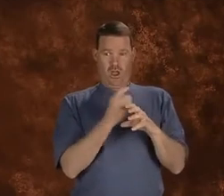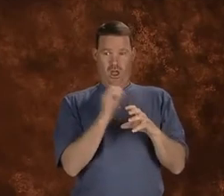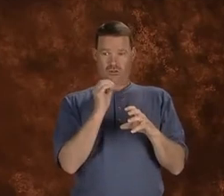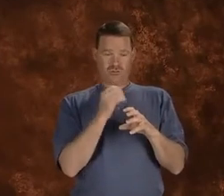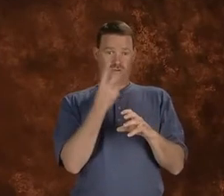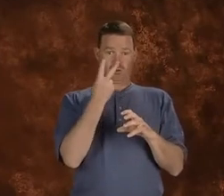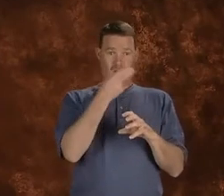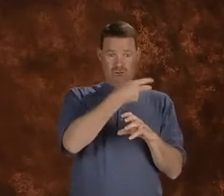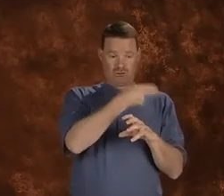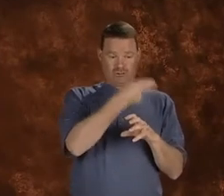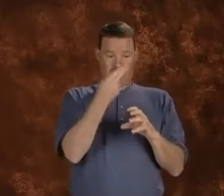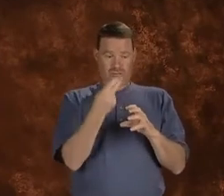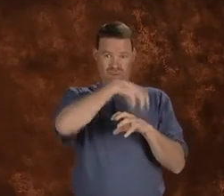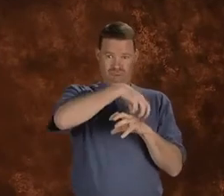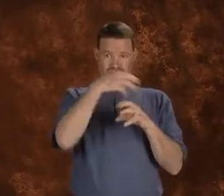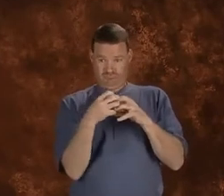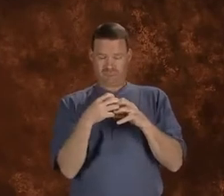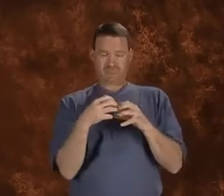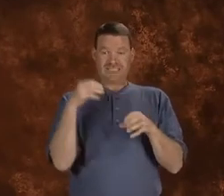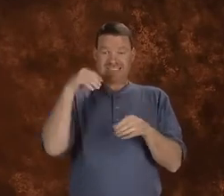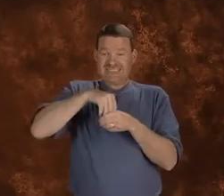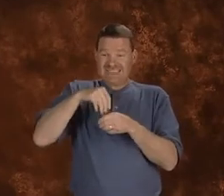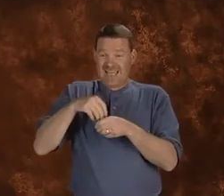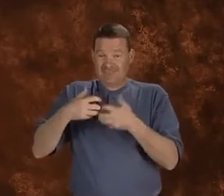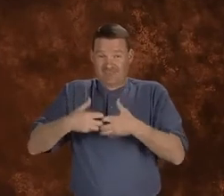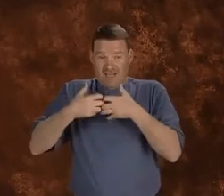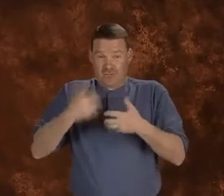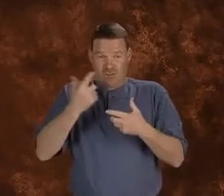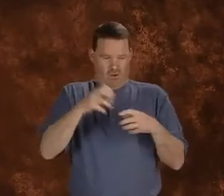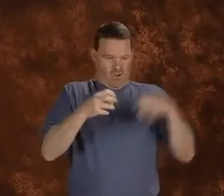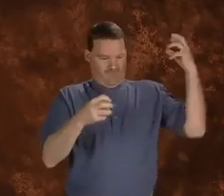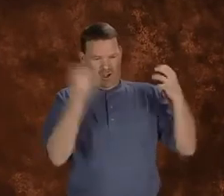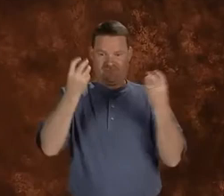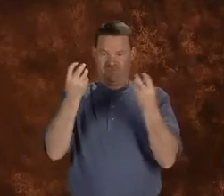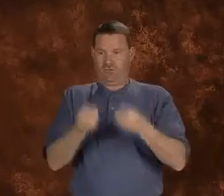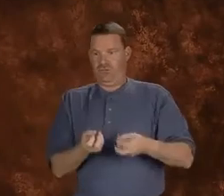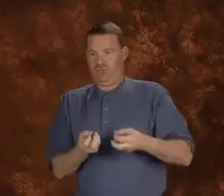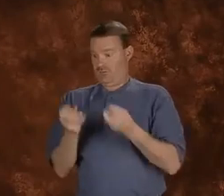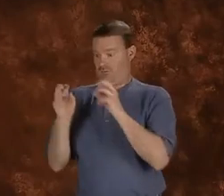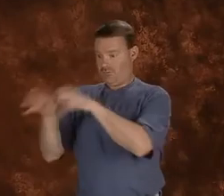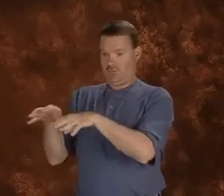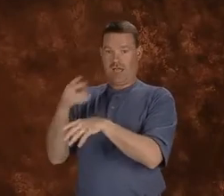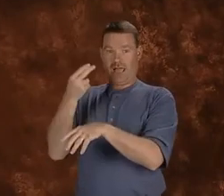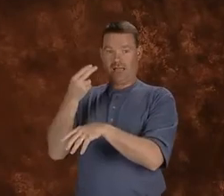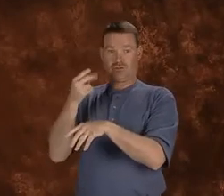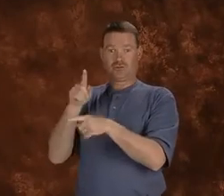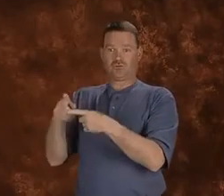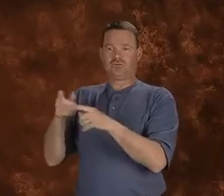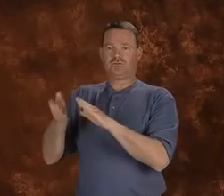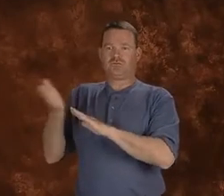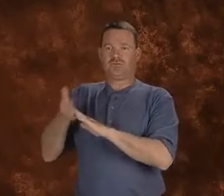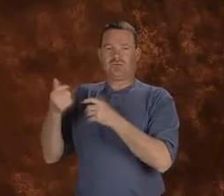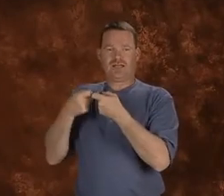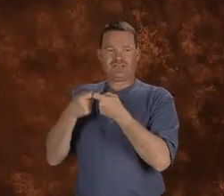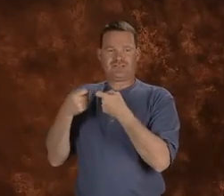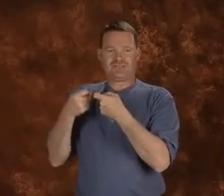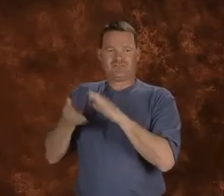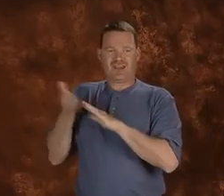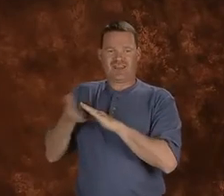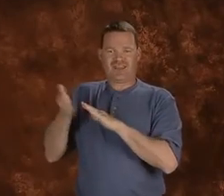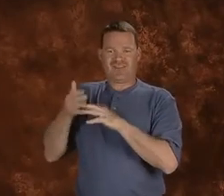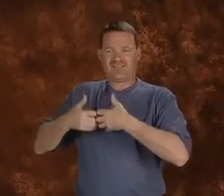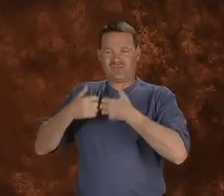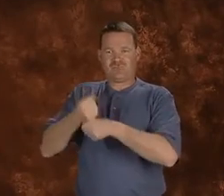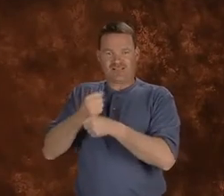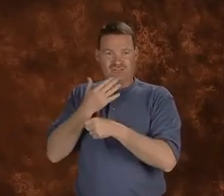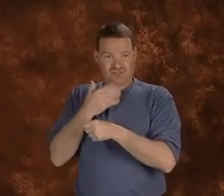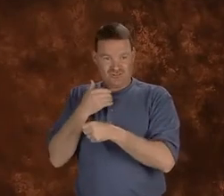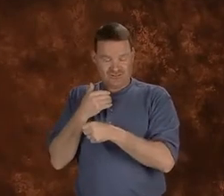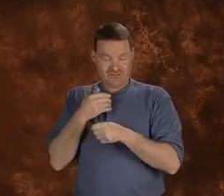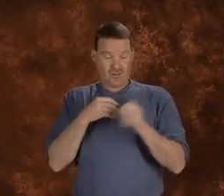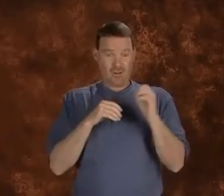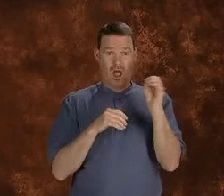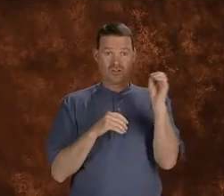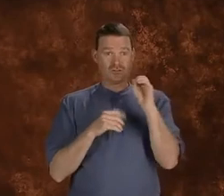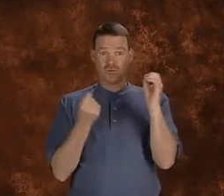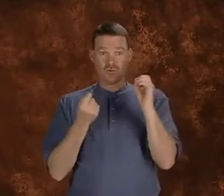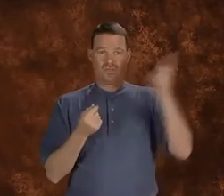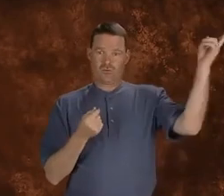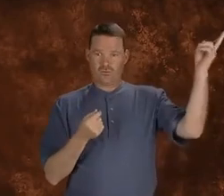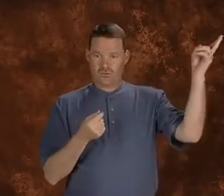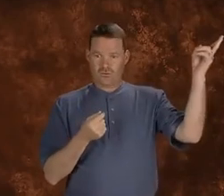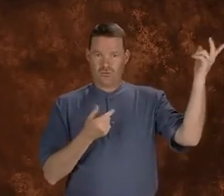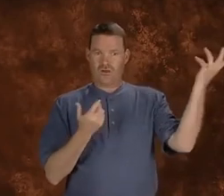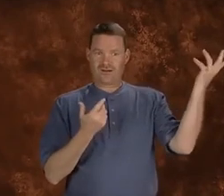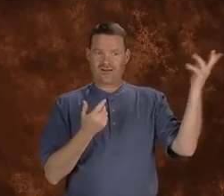Water is taken from the ground and goes through the trunks into the leaf.